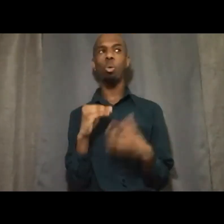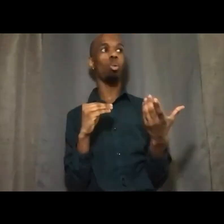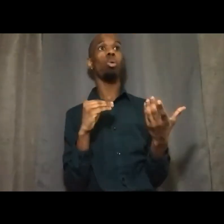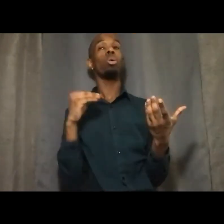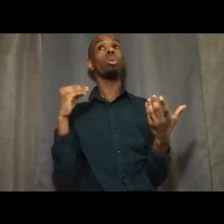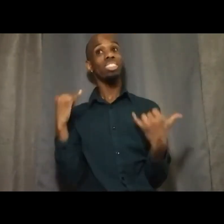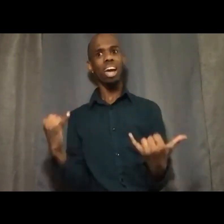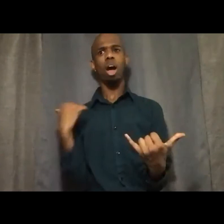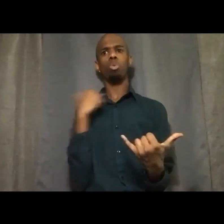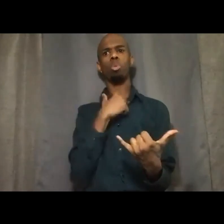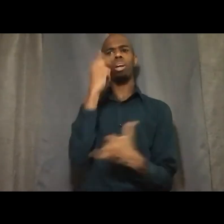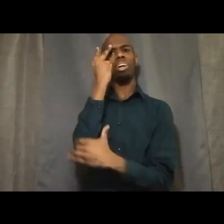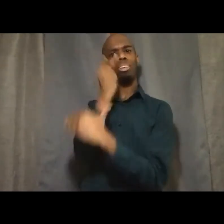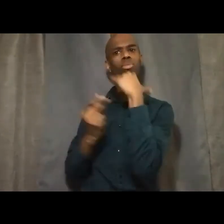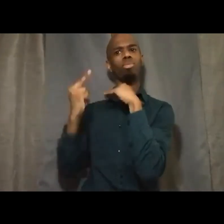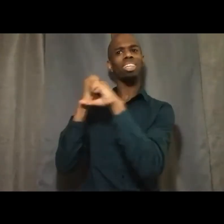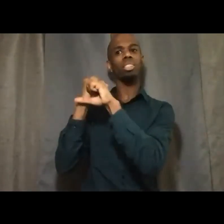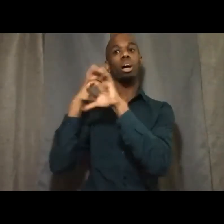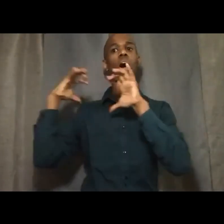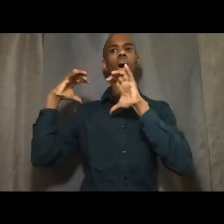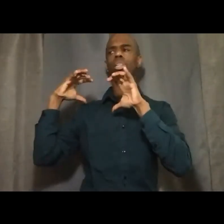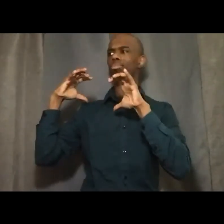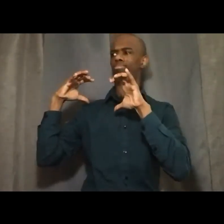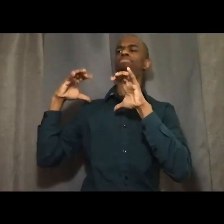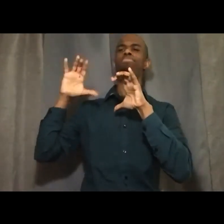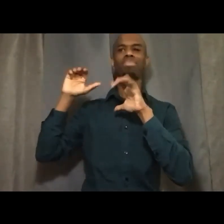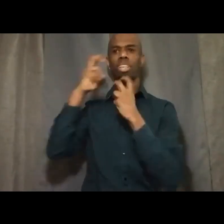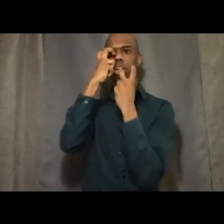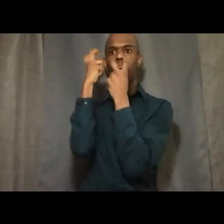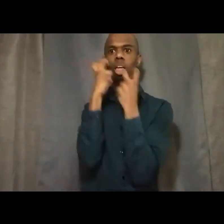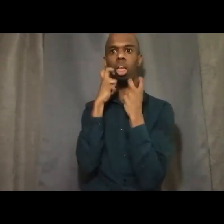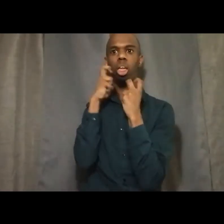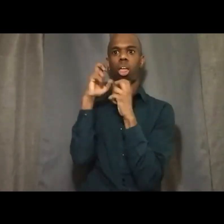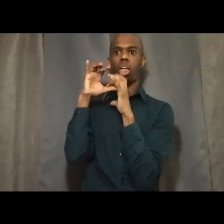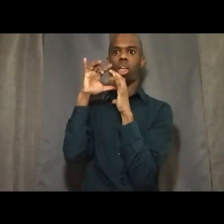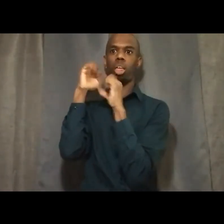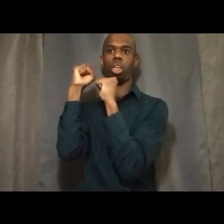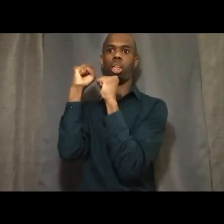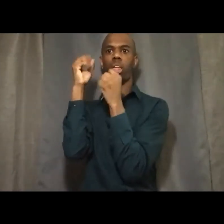the end of especially and exploitative and extreme capitalism.